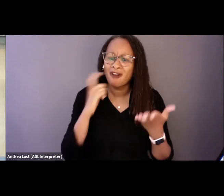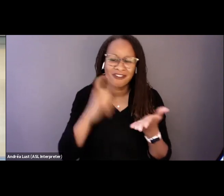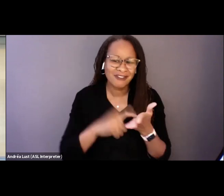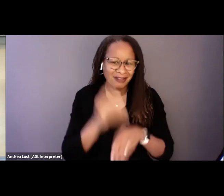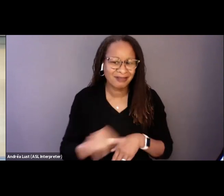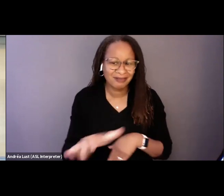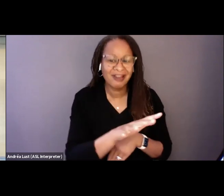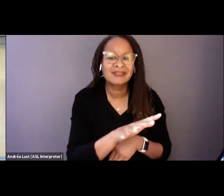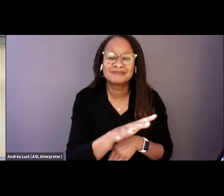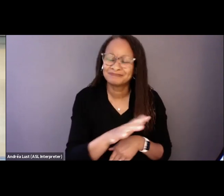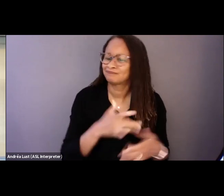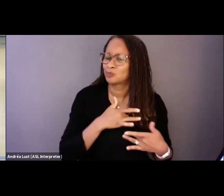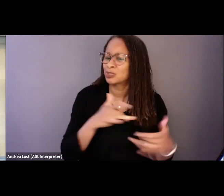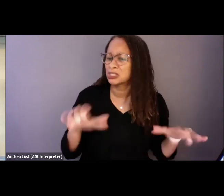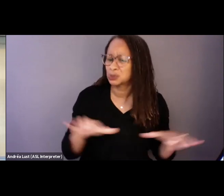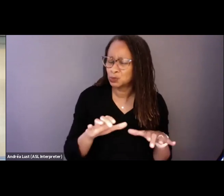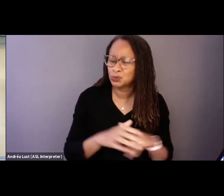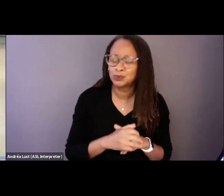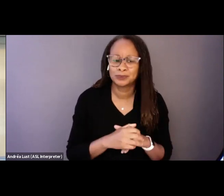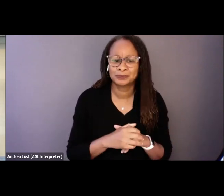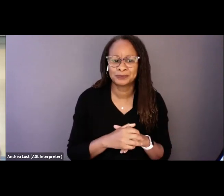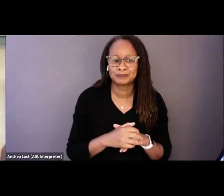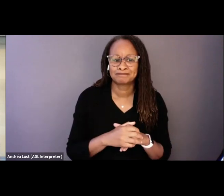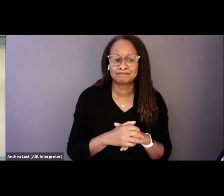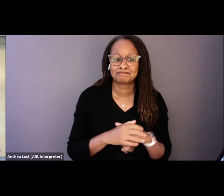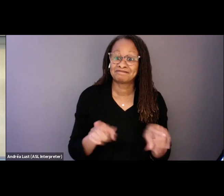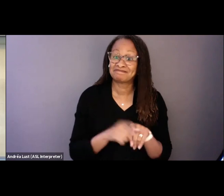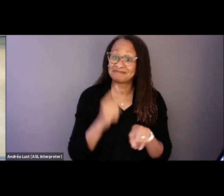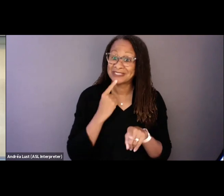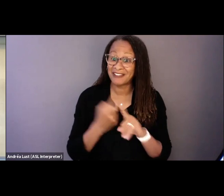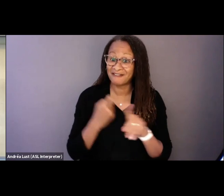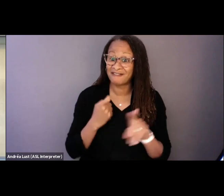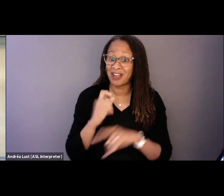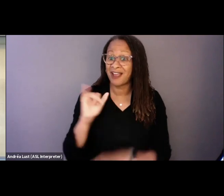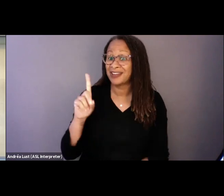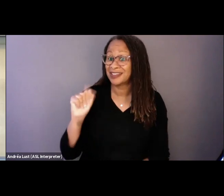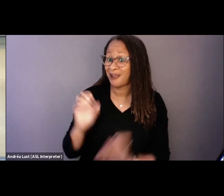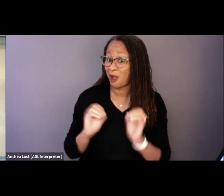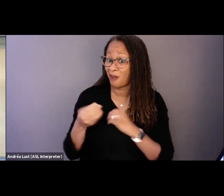as we always do. As I said, I'm coming to you from the IDA offices here